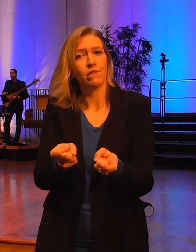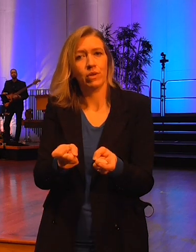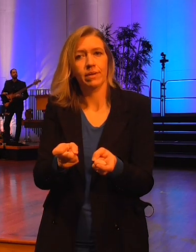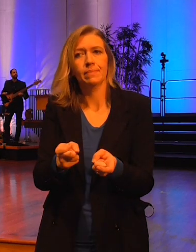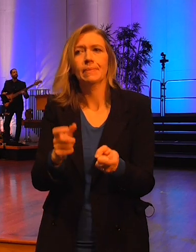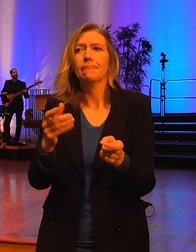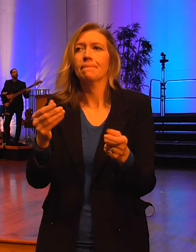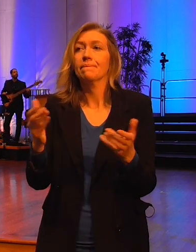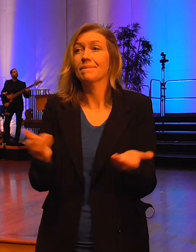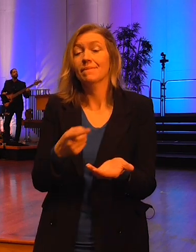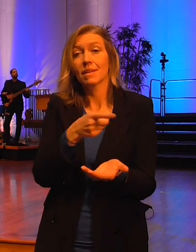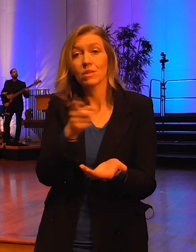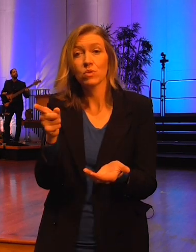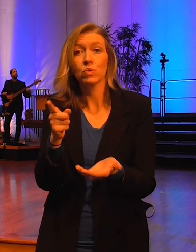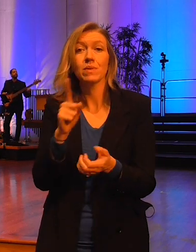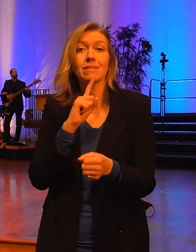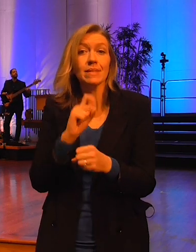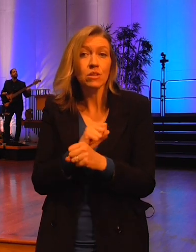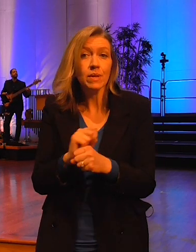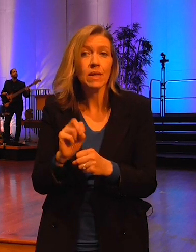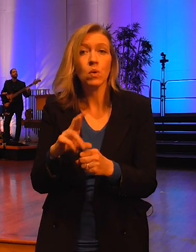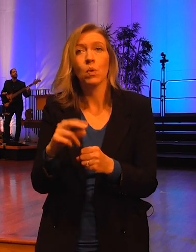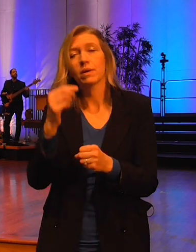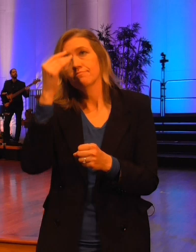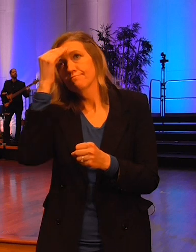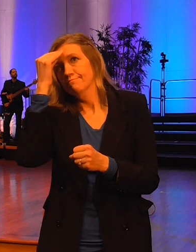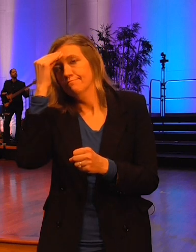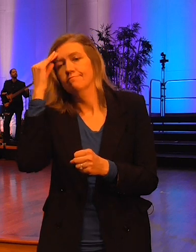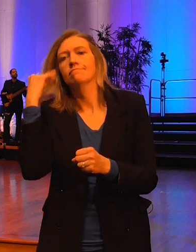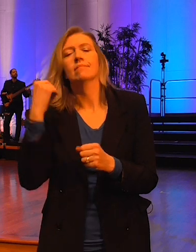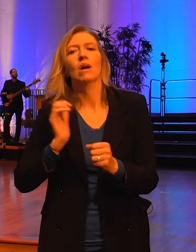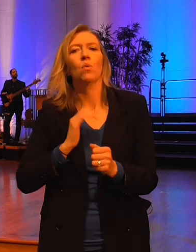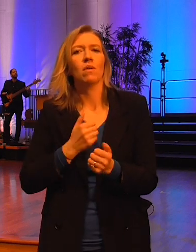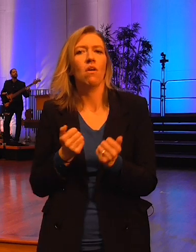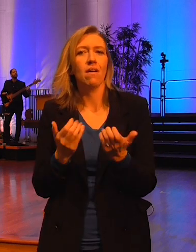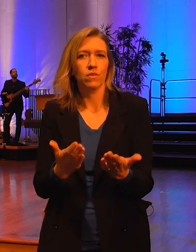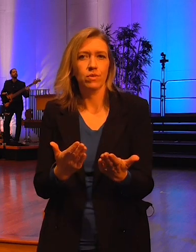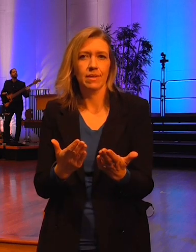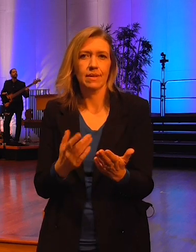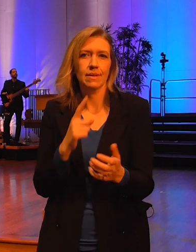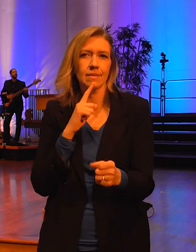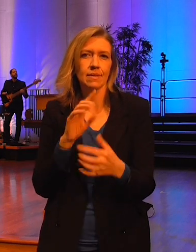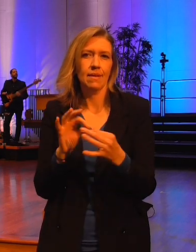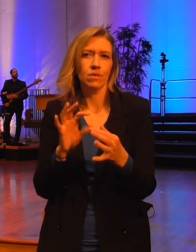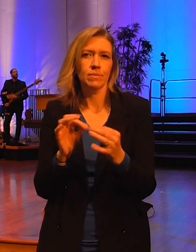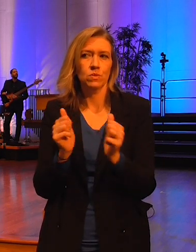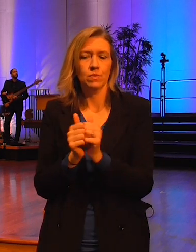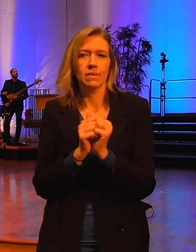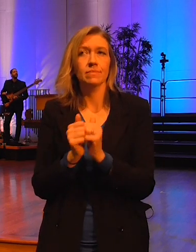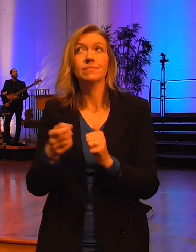literally physically or metaphorically as we say our offering affirmation together Divine love as